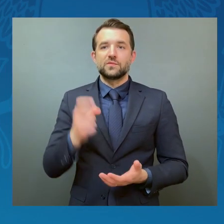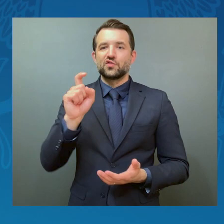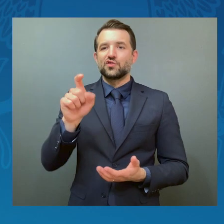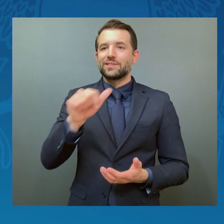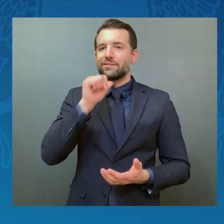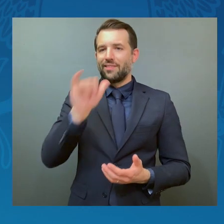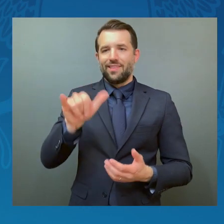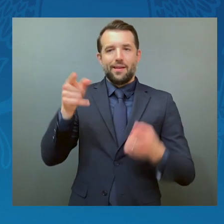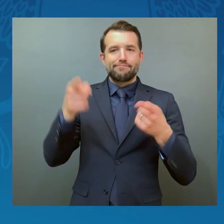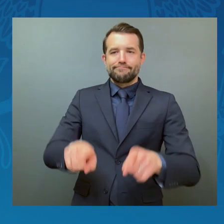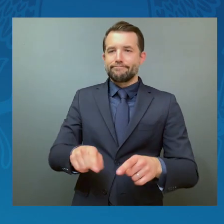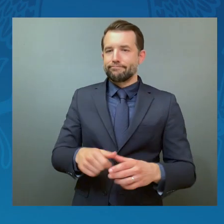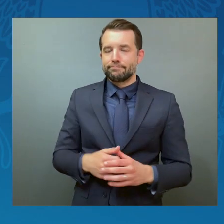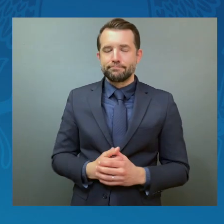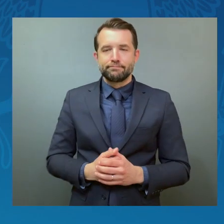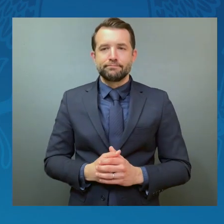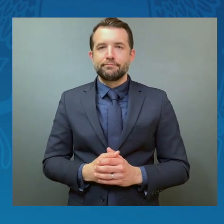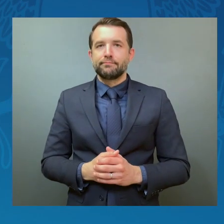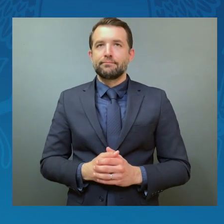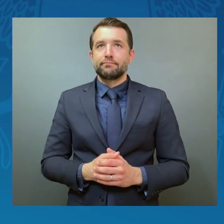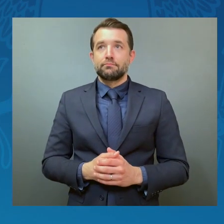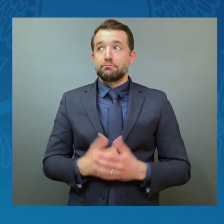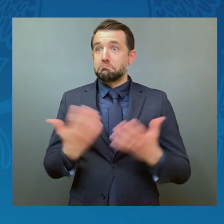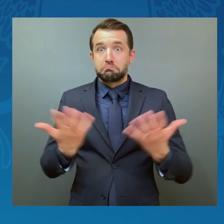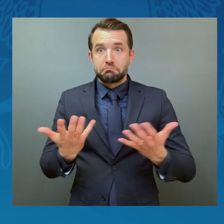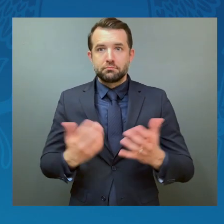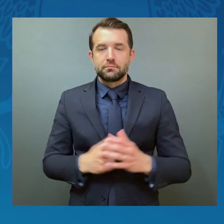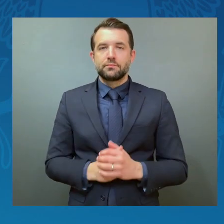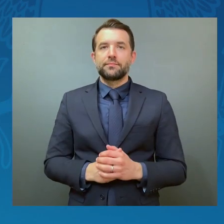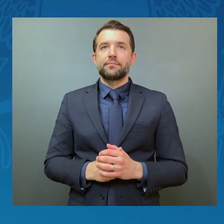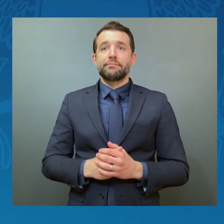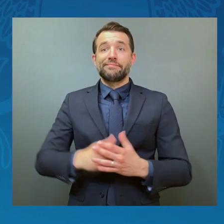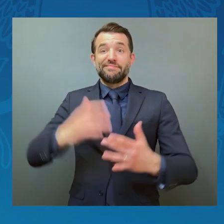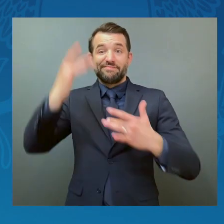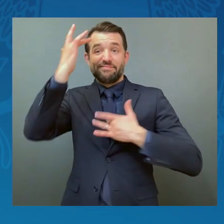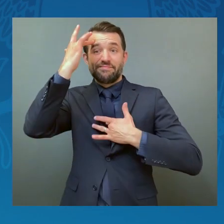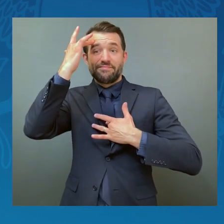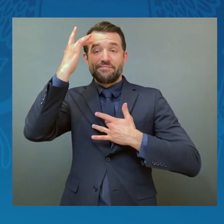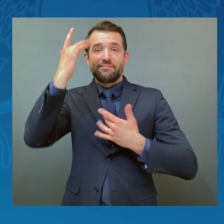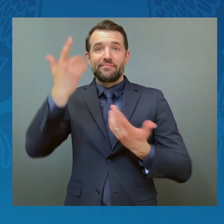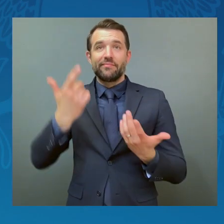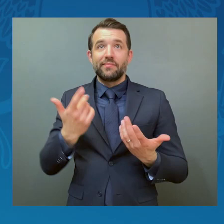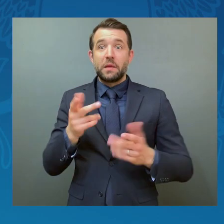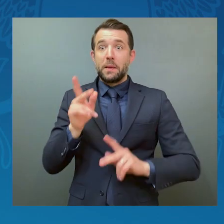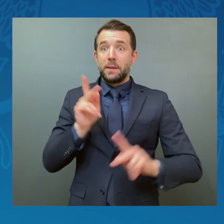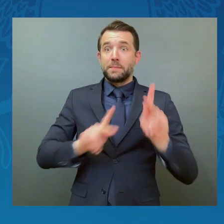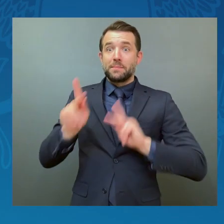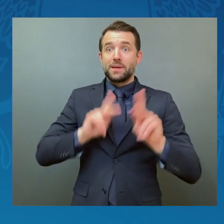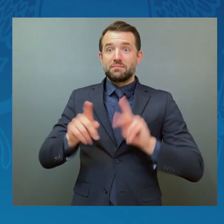is when you get sick, people should extend a hand to help. They shouldn't be kicking you down.